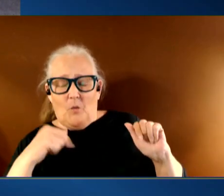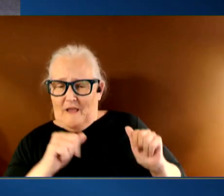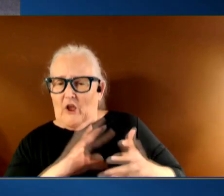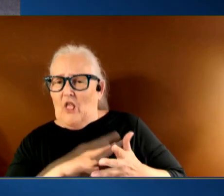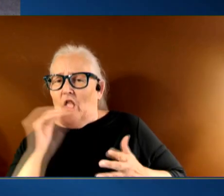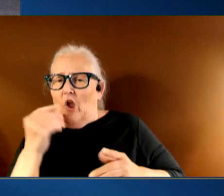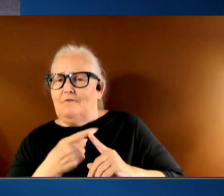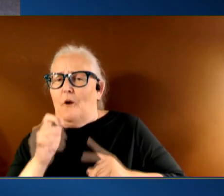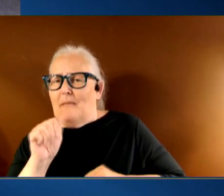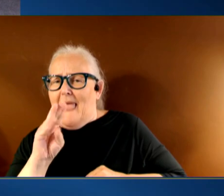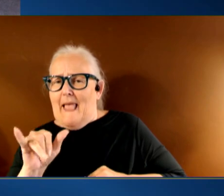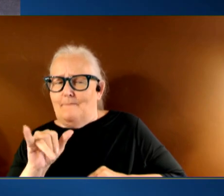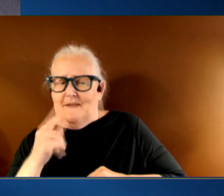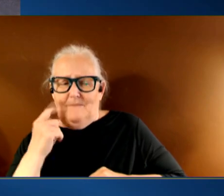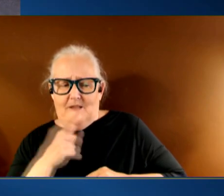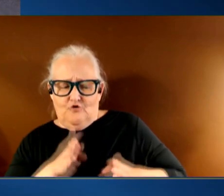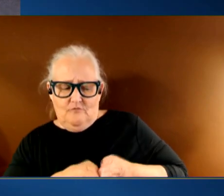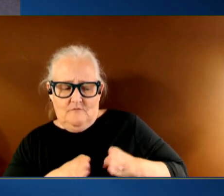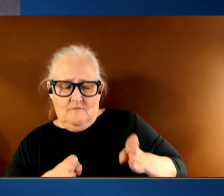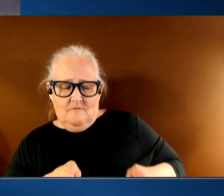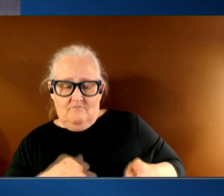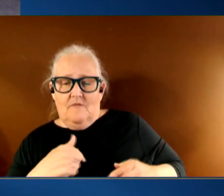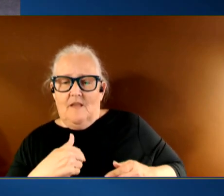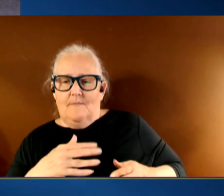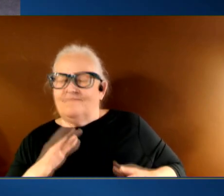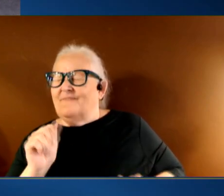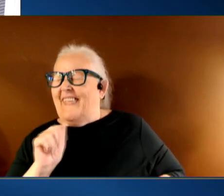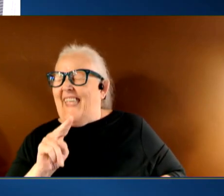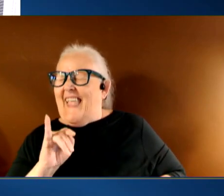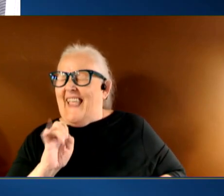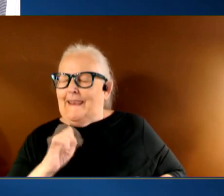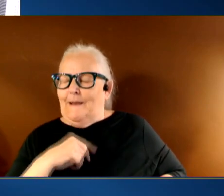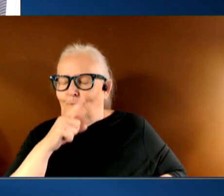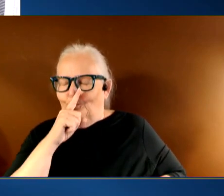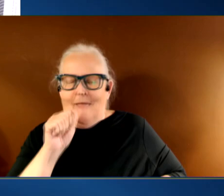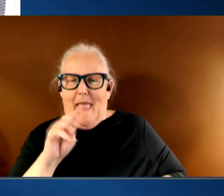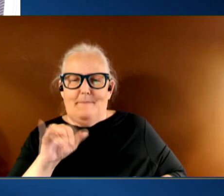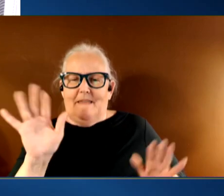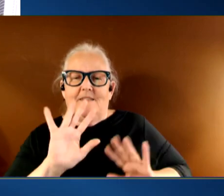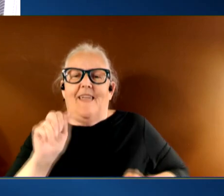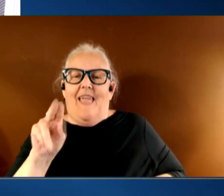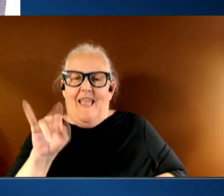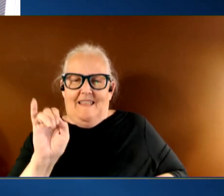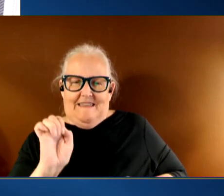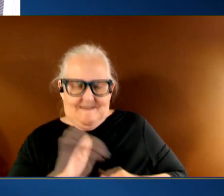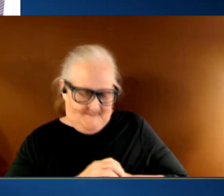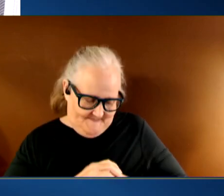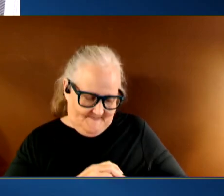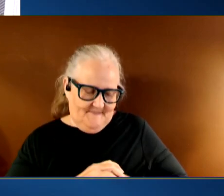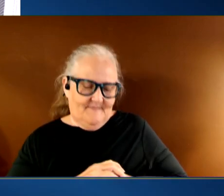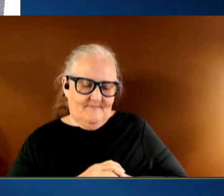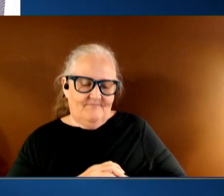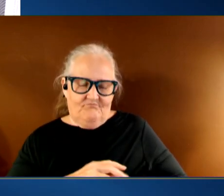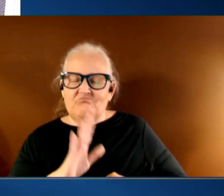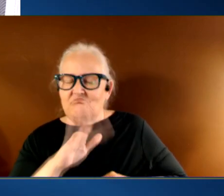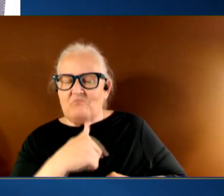door, I'll probably hit her. Annie, sorry. Annie. A lot we -- I'll call you up later. Because we